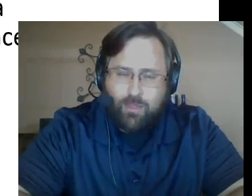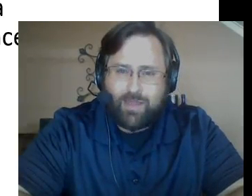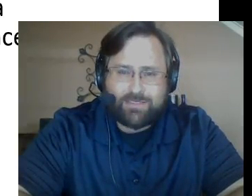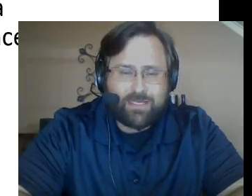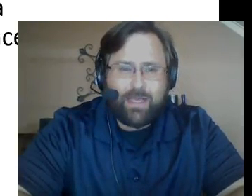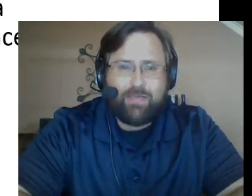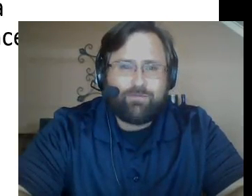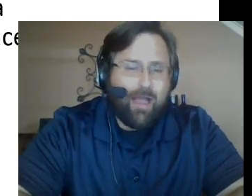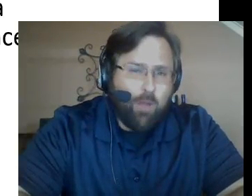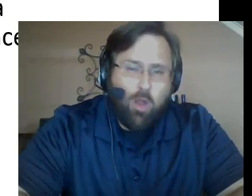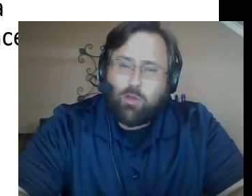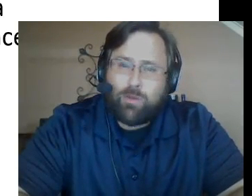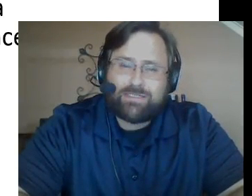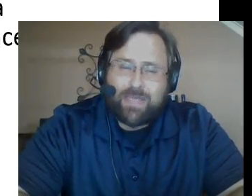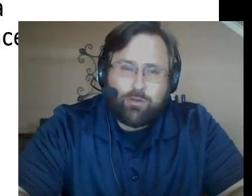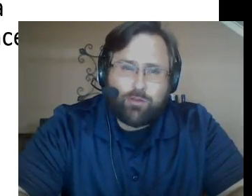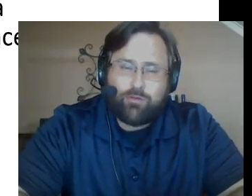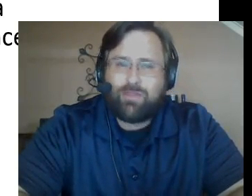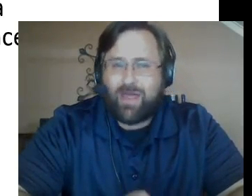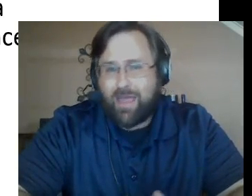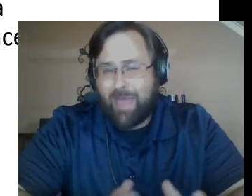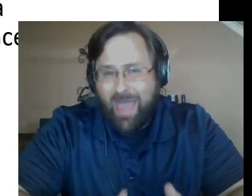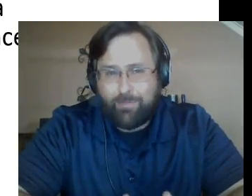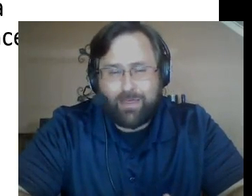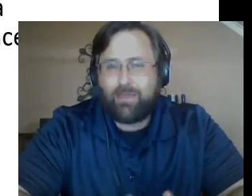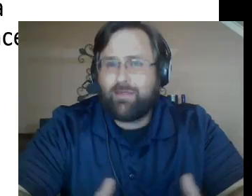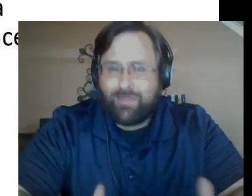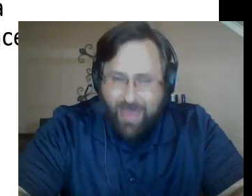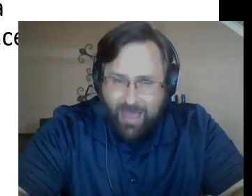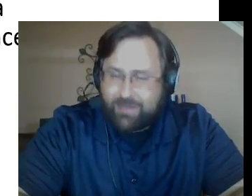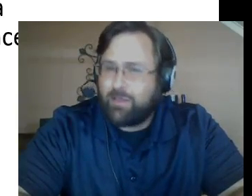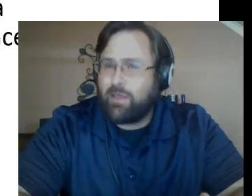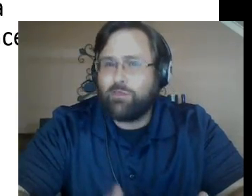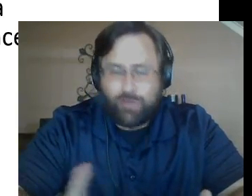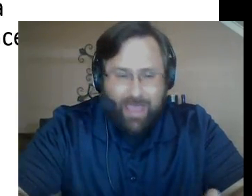that is if I'm not going to tell you that i am happy that you came